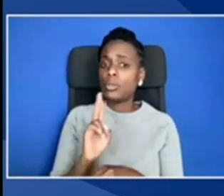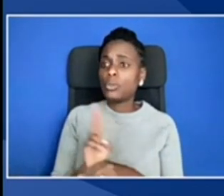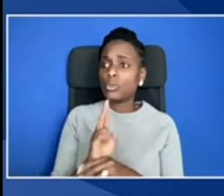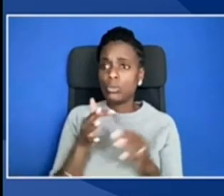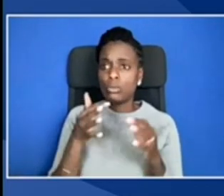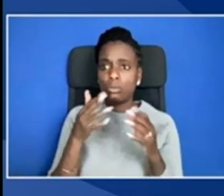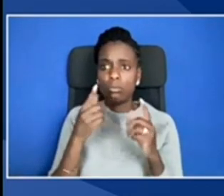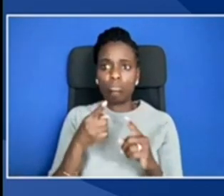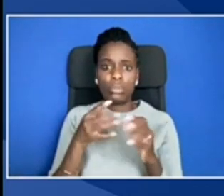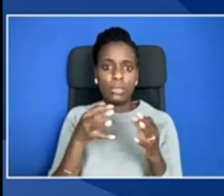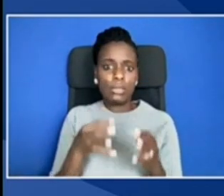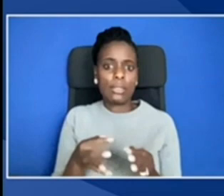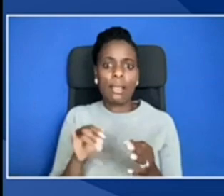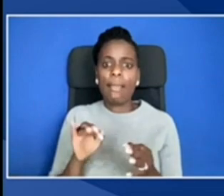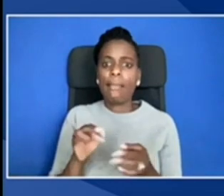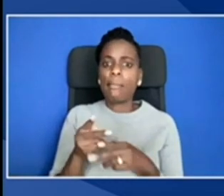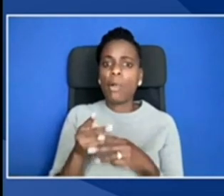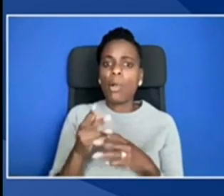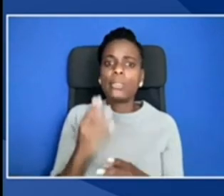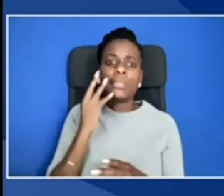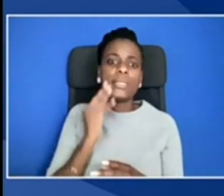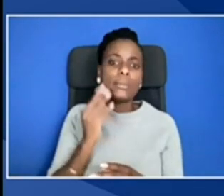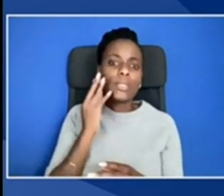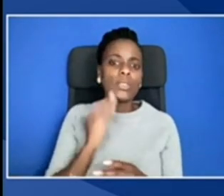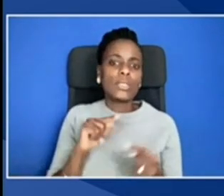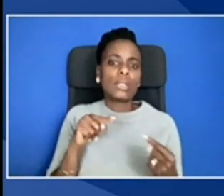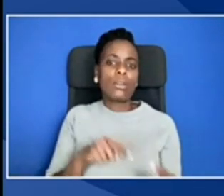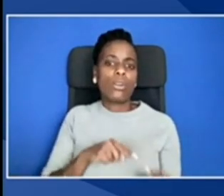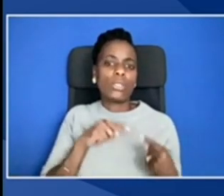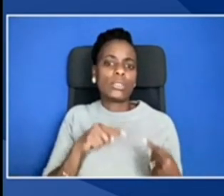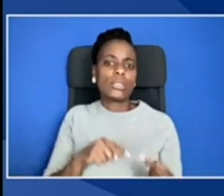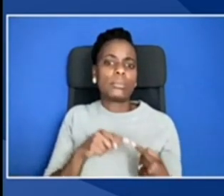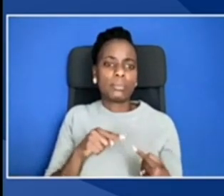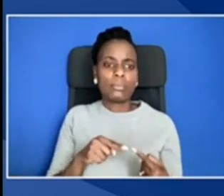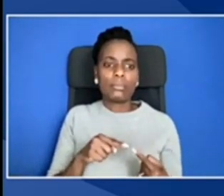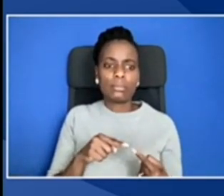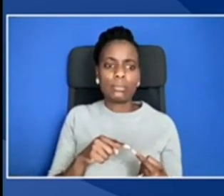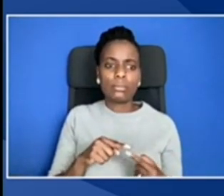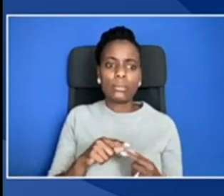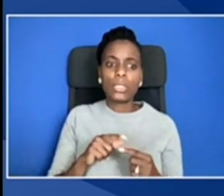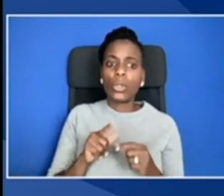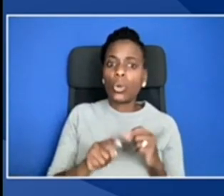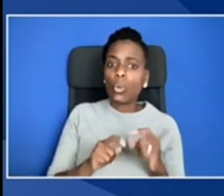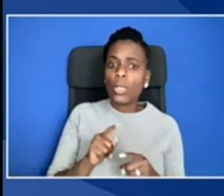experiencing hardship? Questions, comments that can- and specifics, please, specifics for the